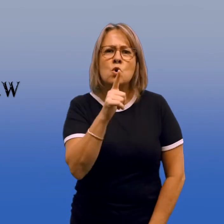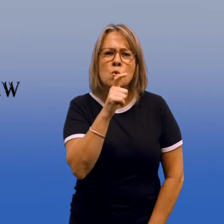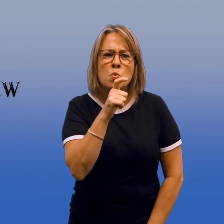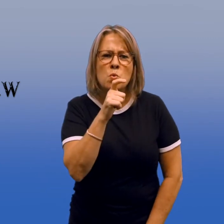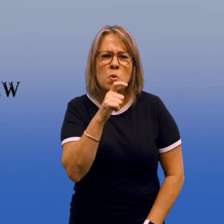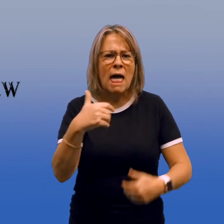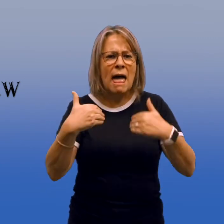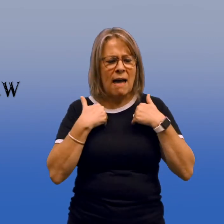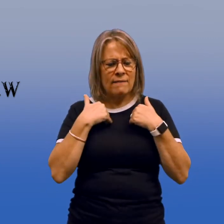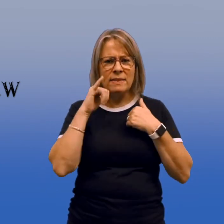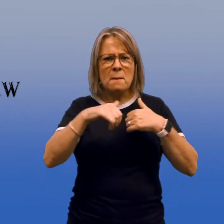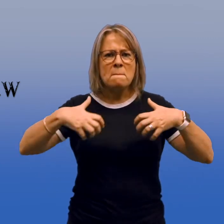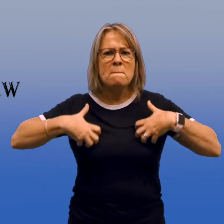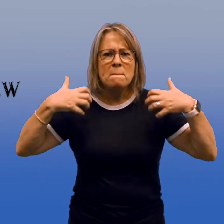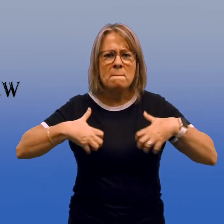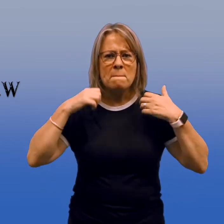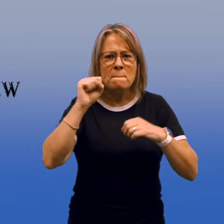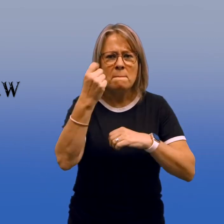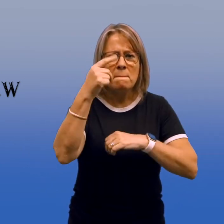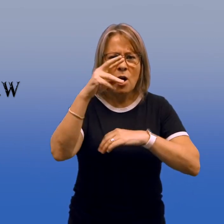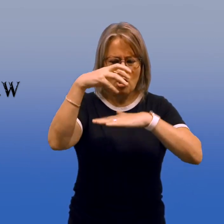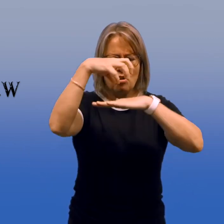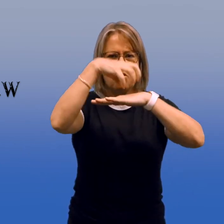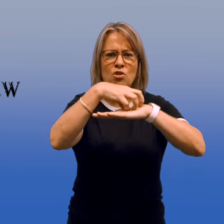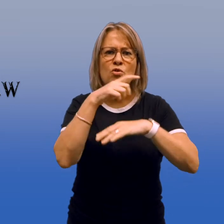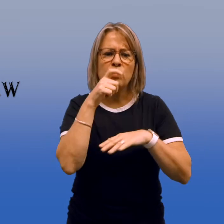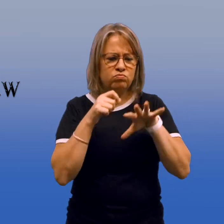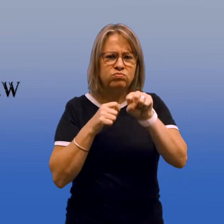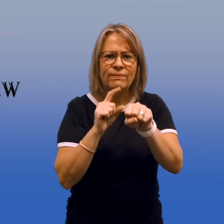like who had the monkey's paw to begin with?